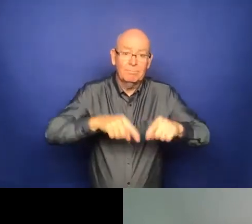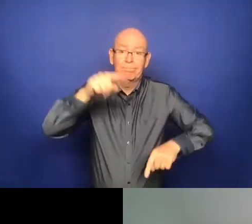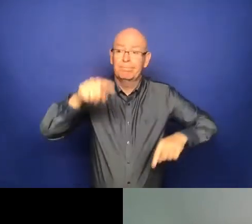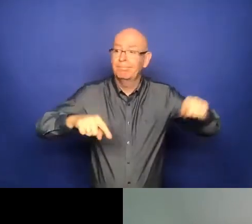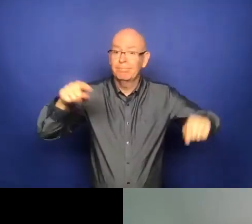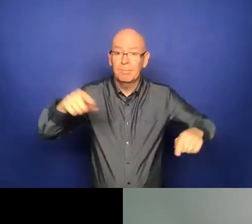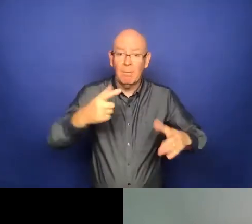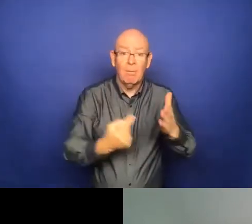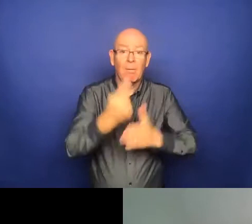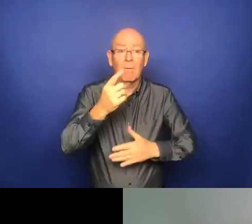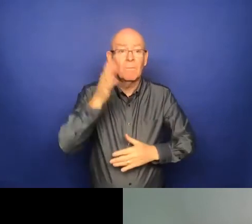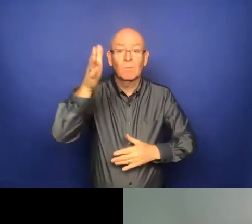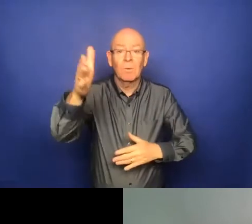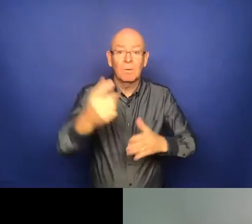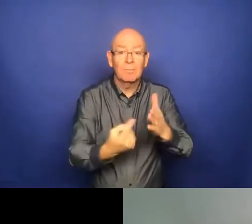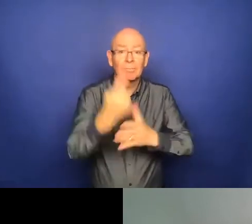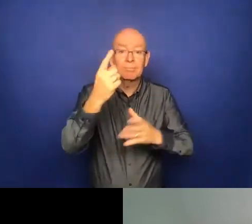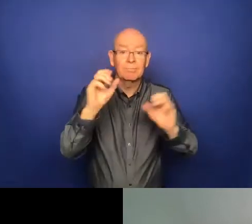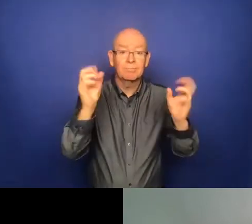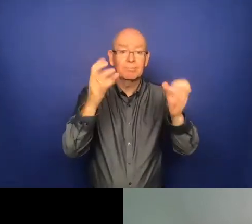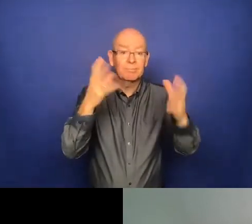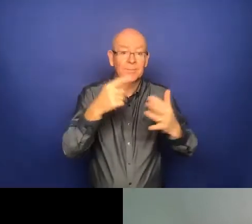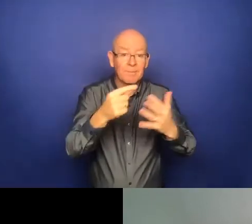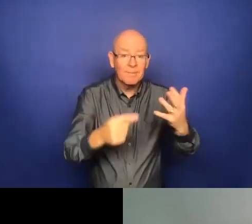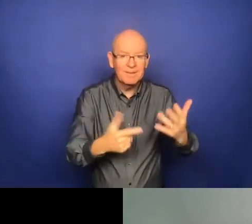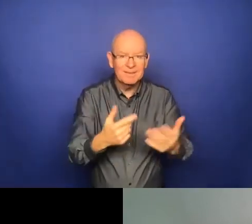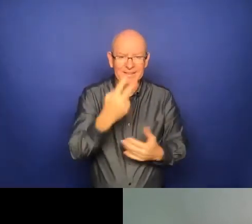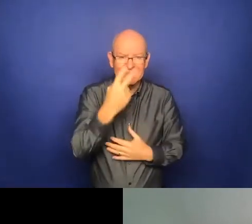ly adversely affected. It's important to